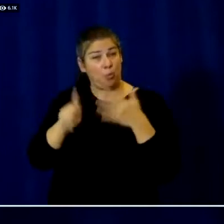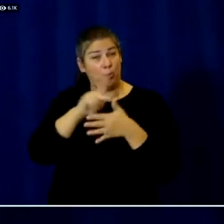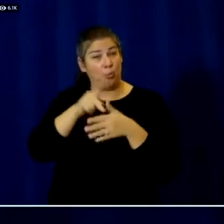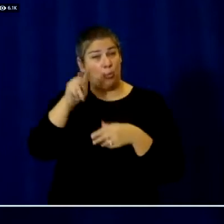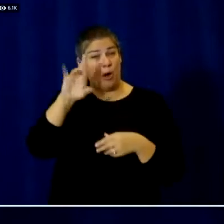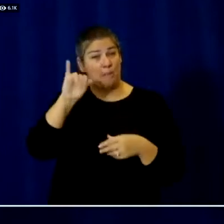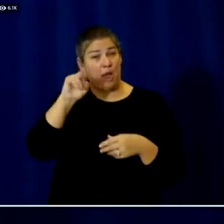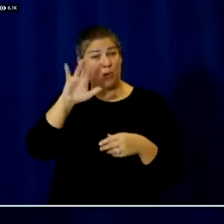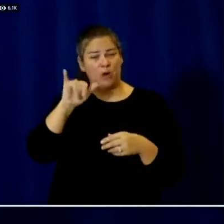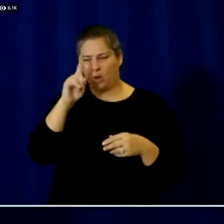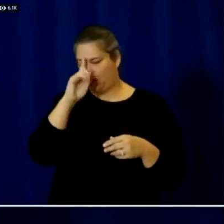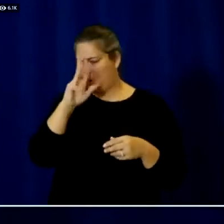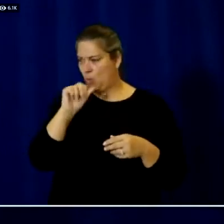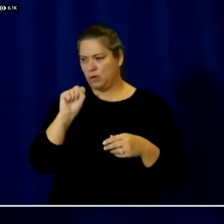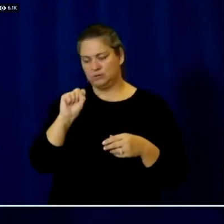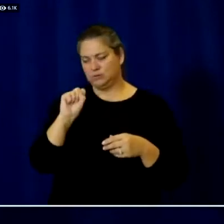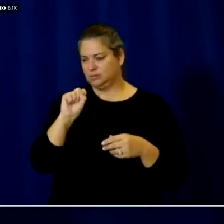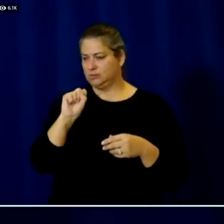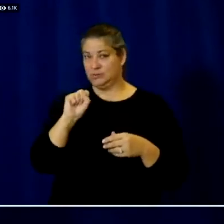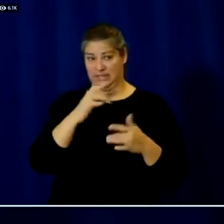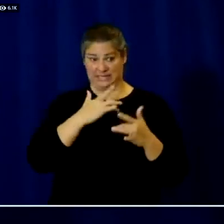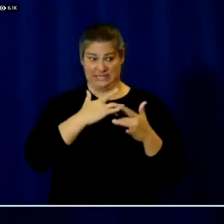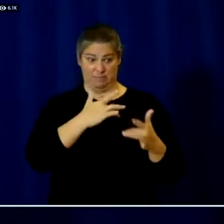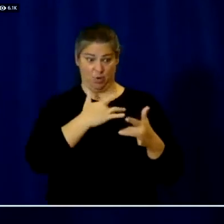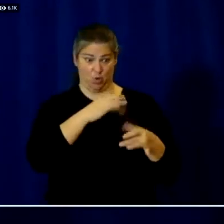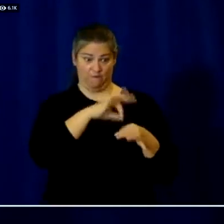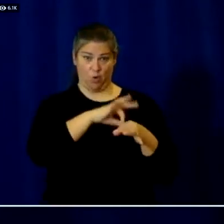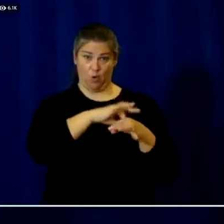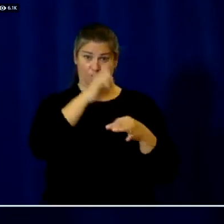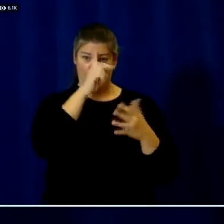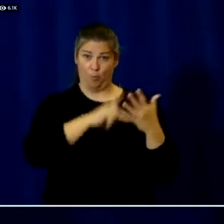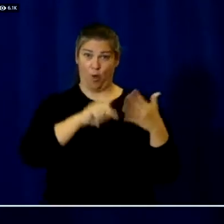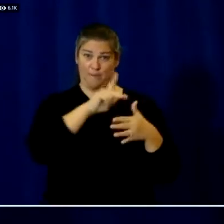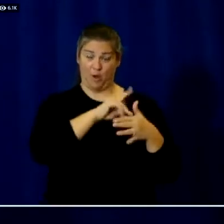think 2.5 times the turnout we had in the primary, which was already high. So